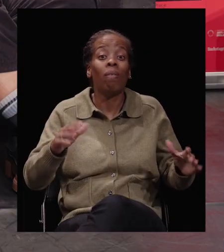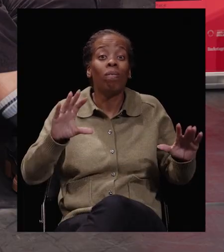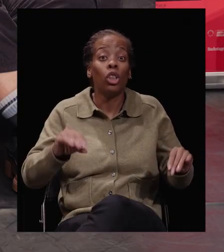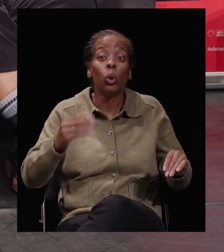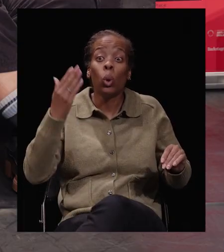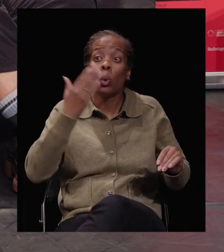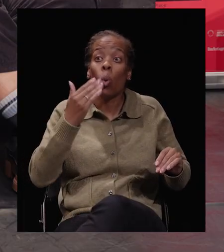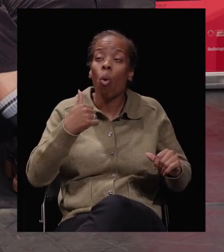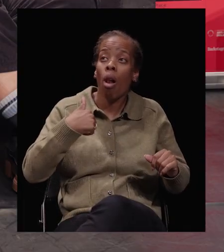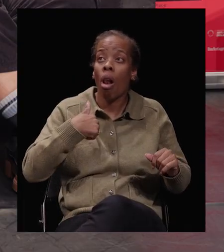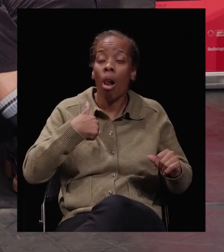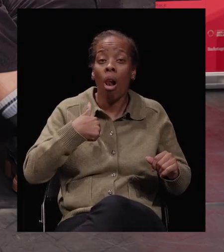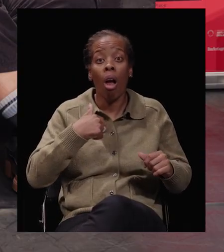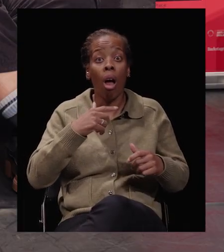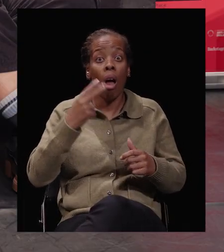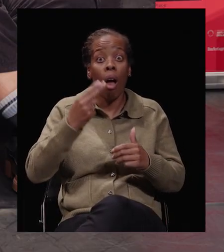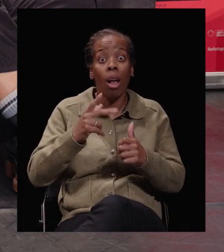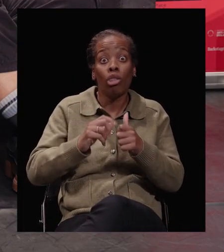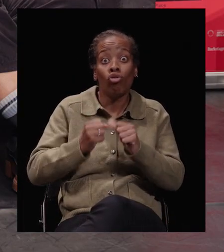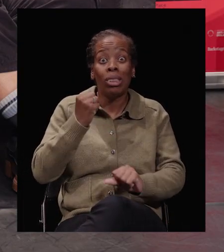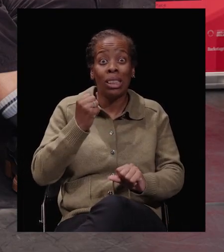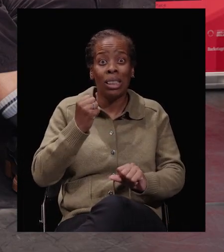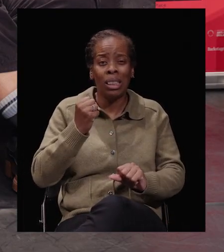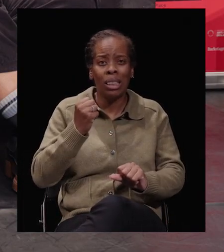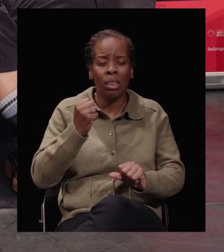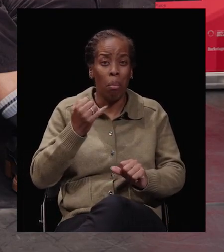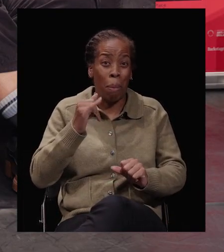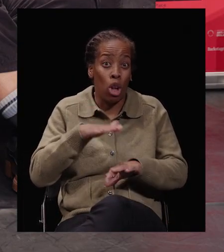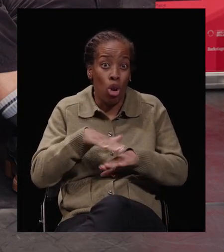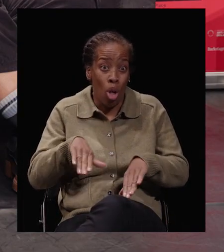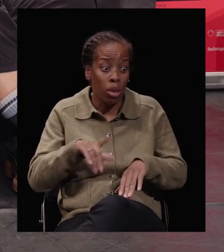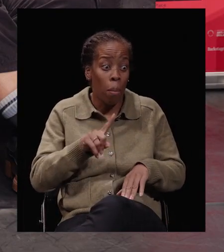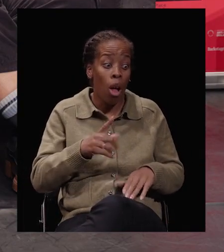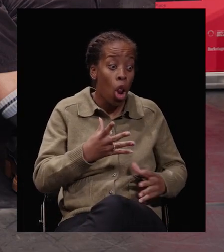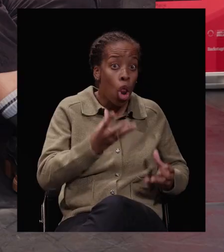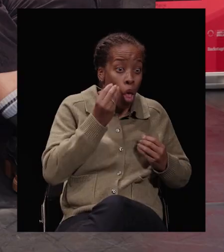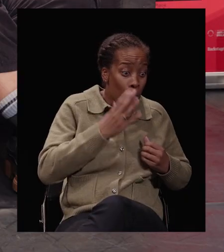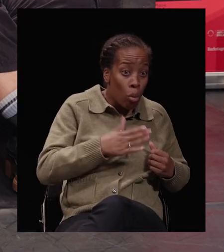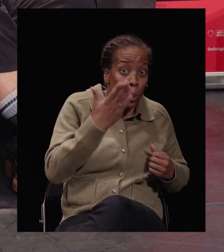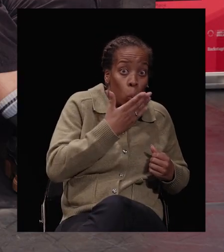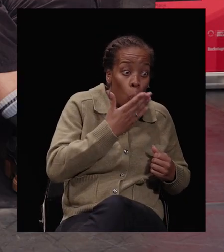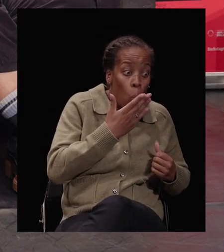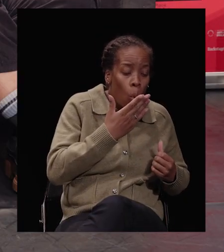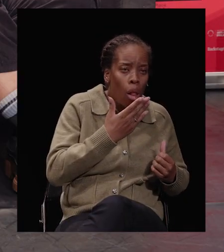the benefit of arts subjects in school is huge in how it impacts your ability to learn,